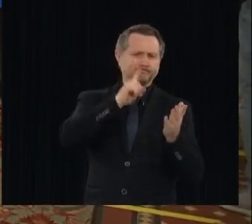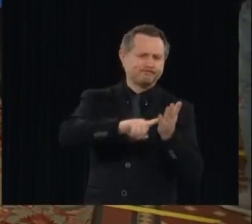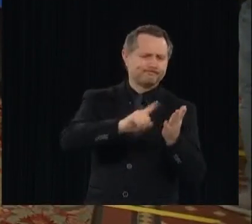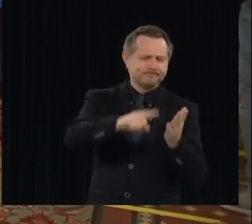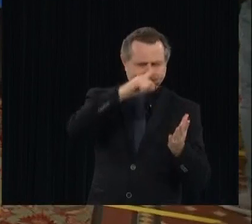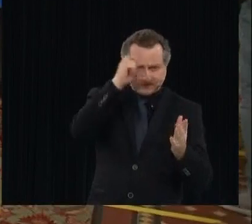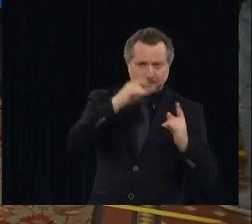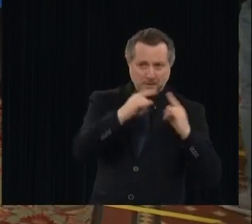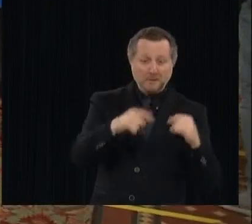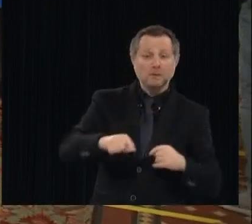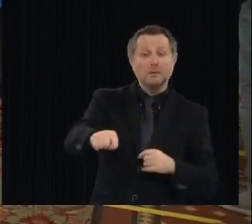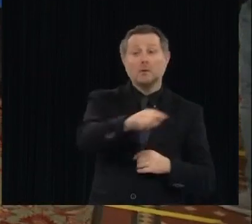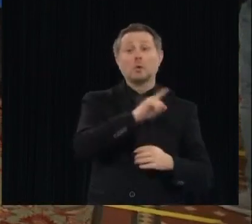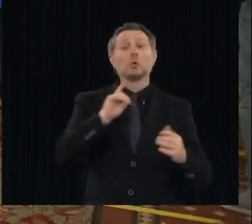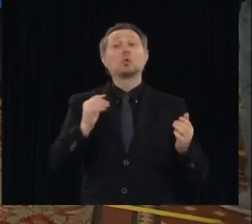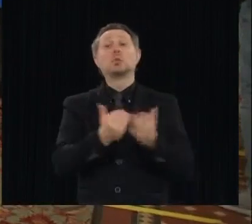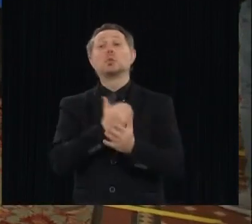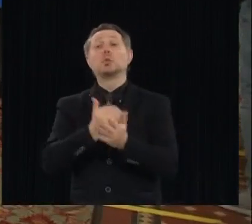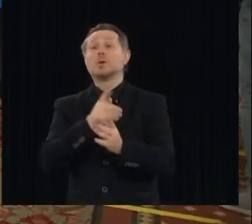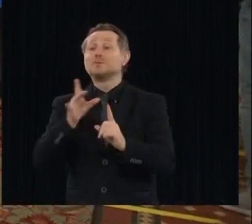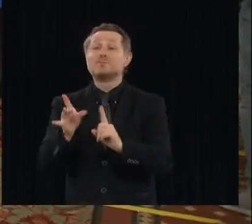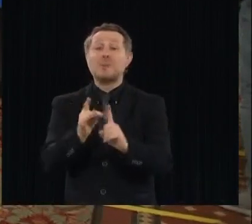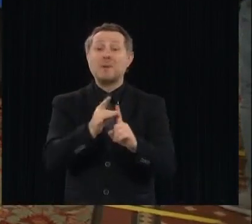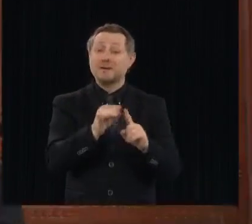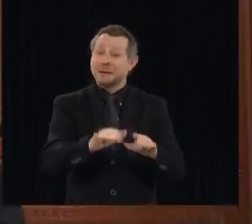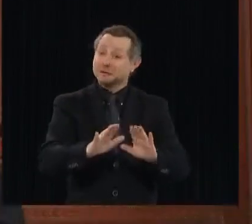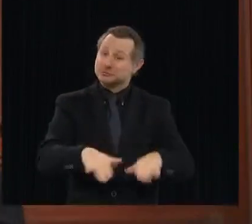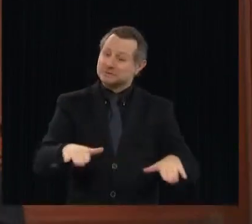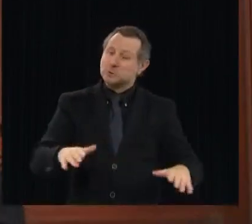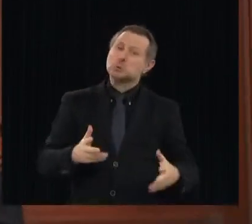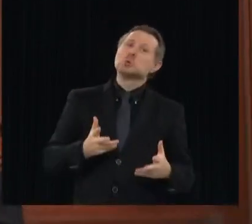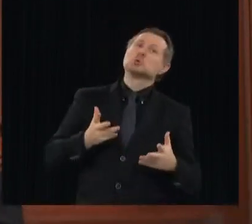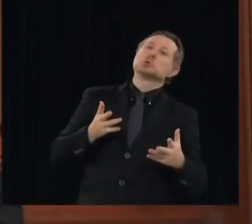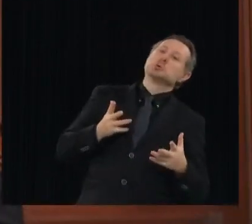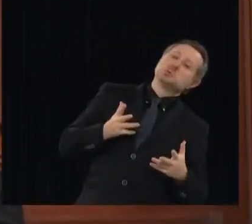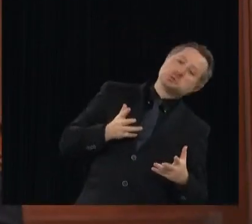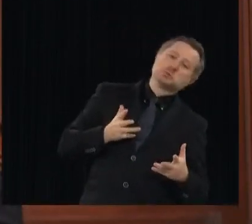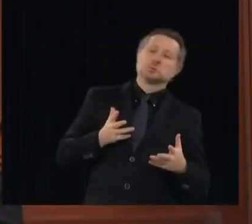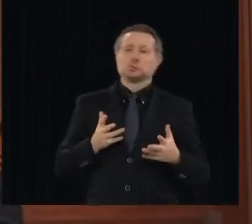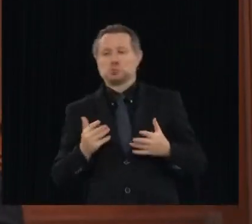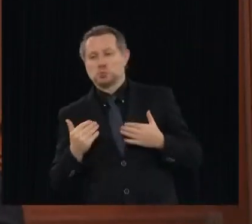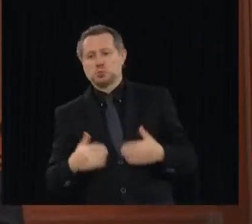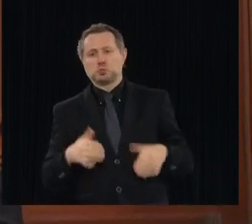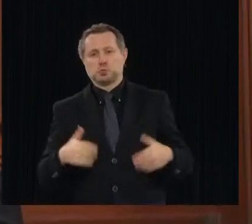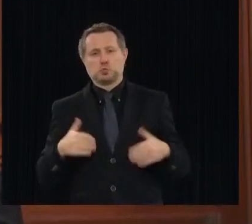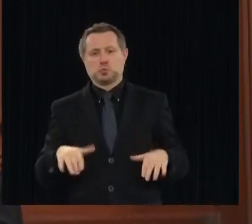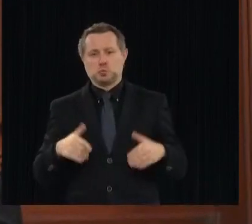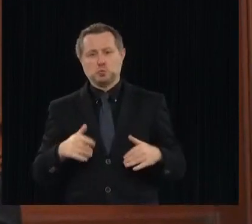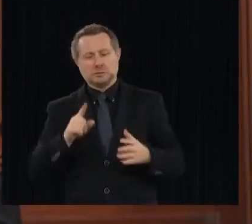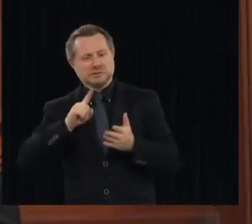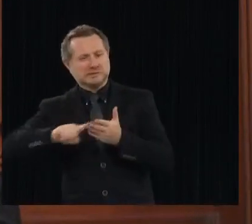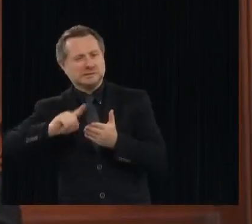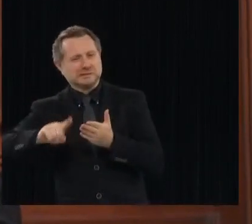MELLISSA. WE WERE LOOKING AT SUMMER CAMPS COMING UP WITH GUIDELINES WITH THE NEW CASES THAT ARE